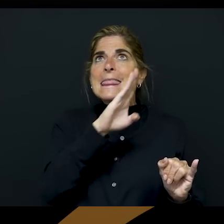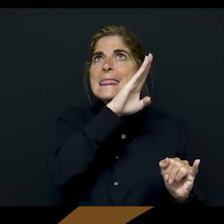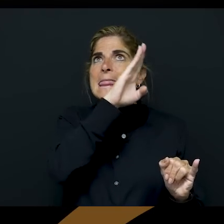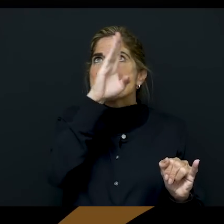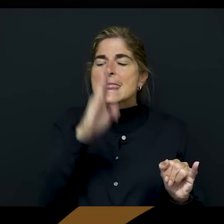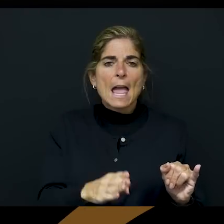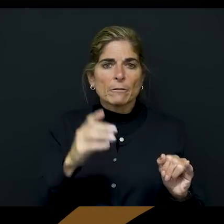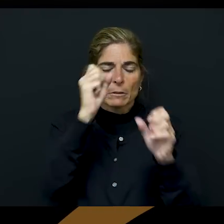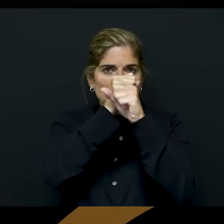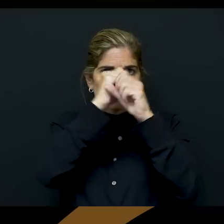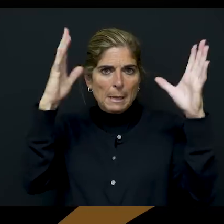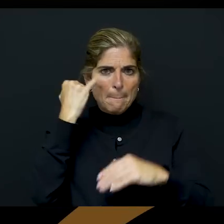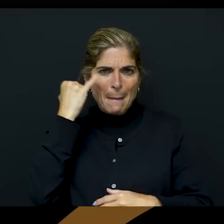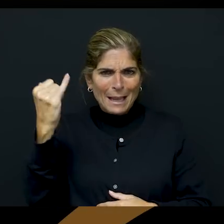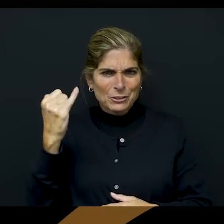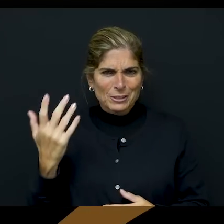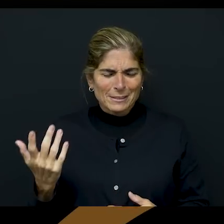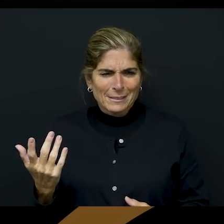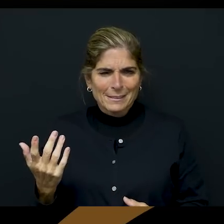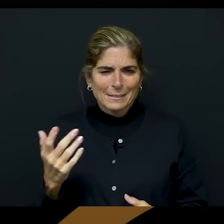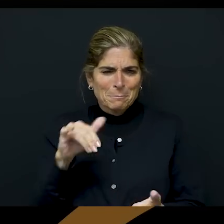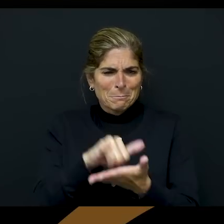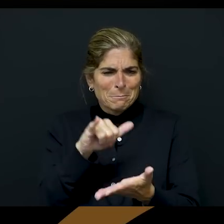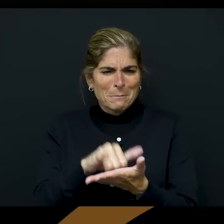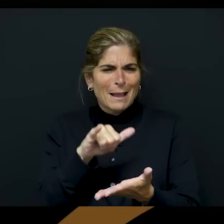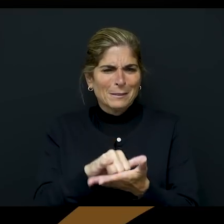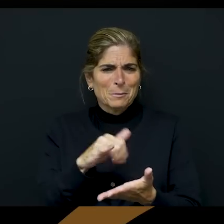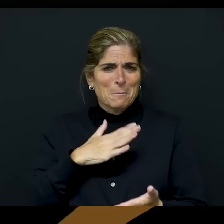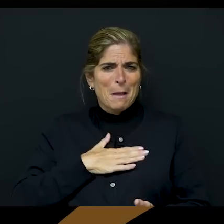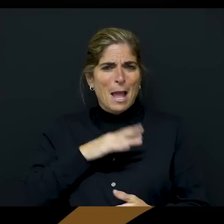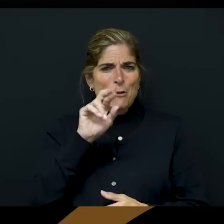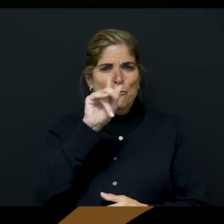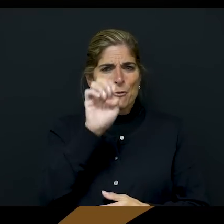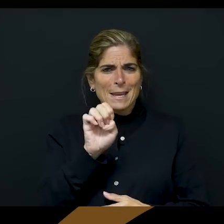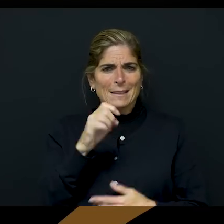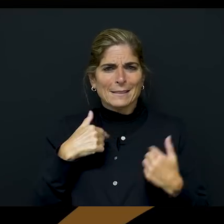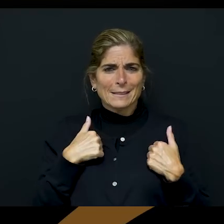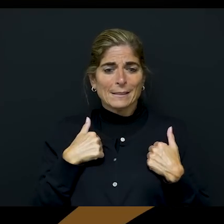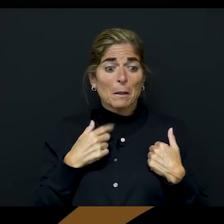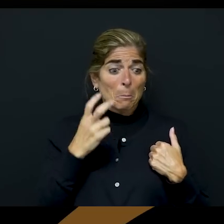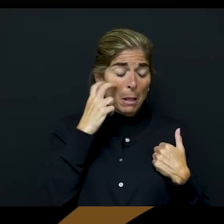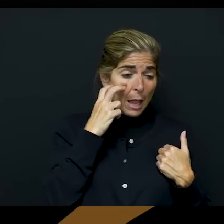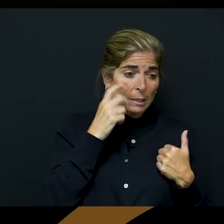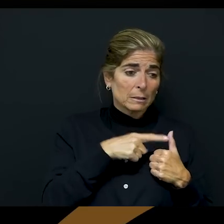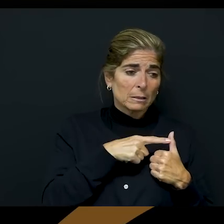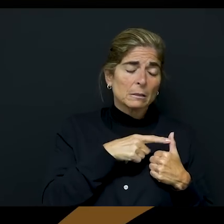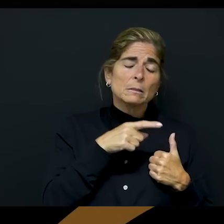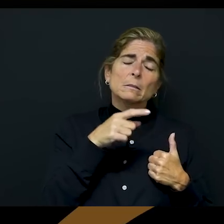A hurdle I never imagined would have been, you know, featured in my race. Not because I was blind. Maybe that had something to do with it.